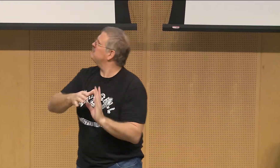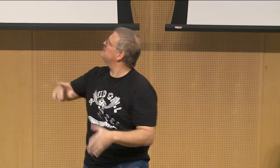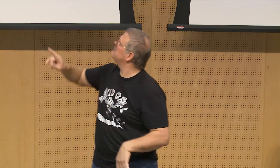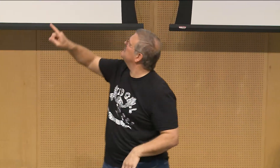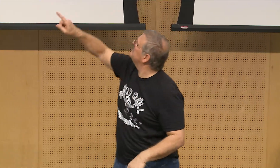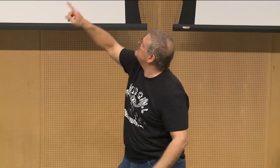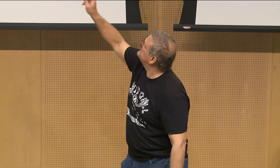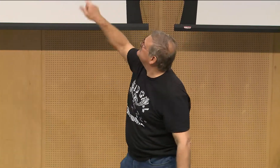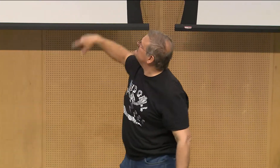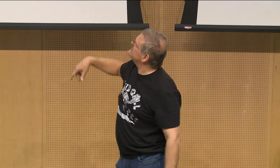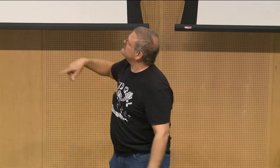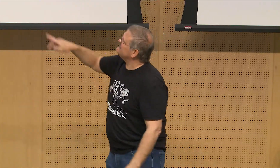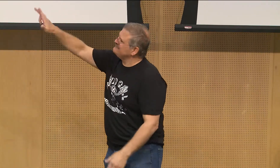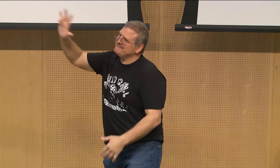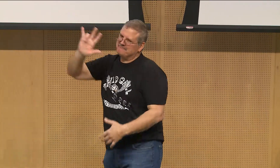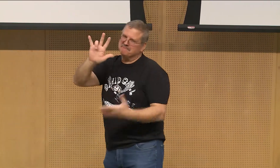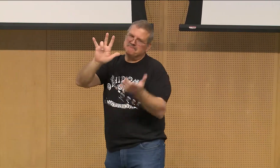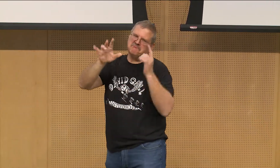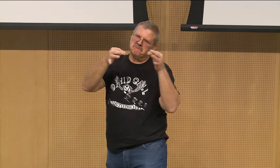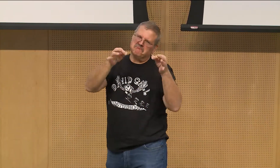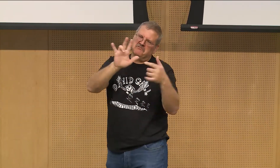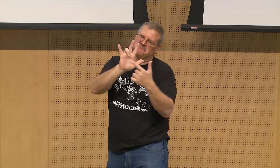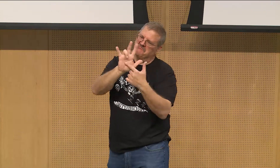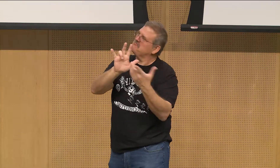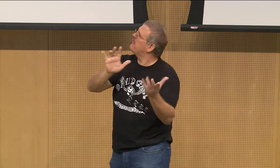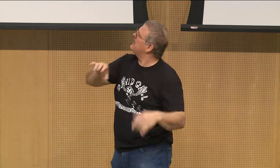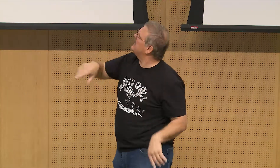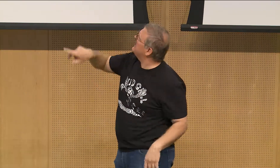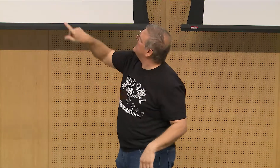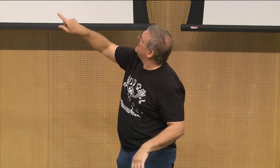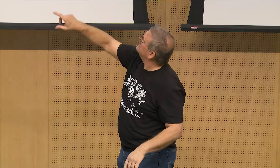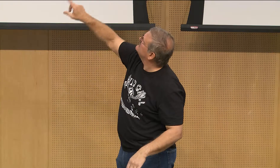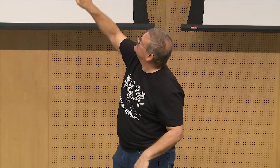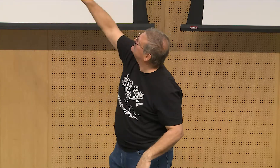that we are really full, complete people,